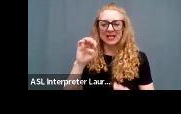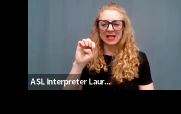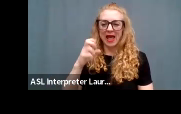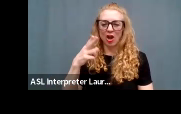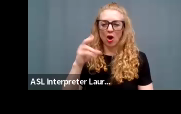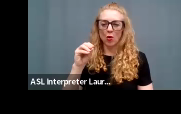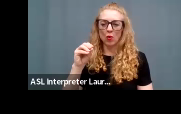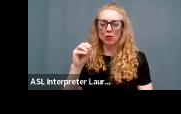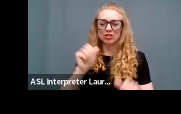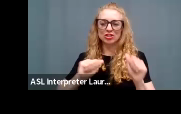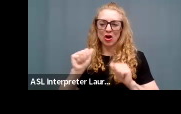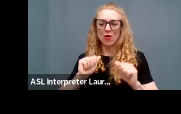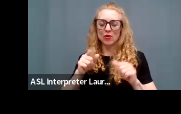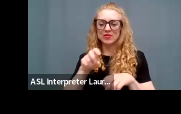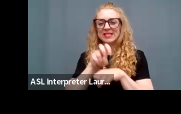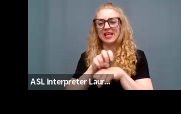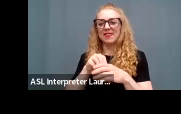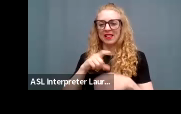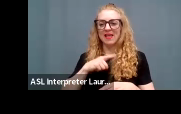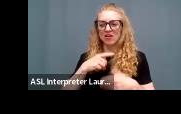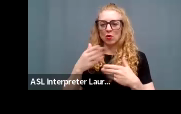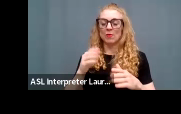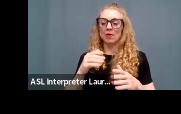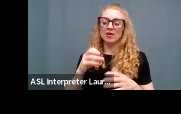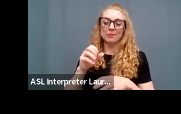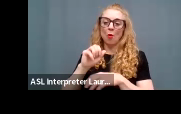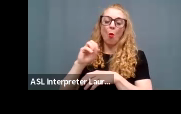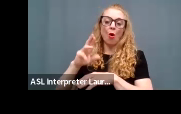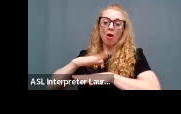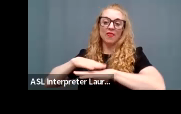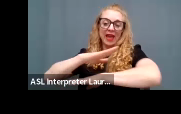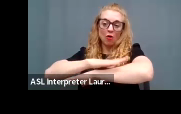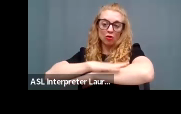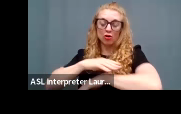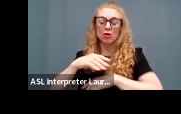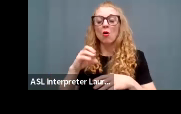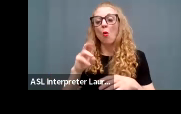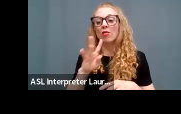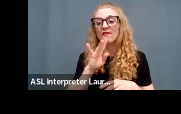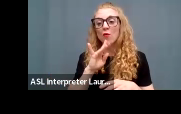sit in your your living room or on your kitchen counter it could be the voice assistant so using